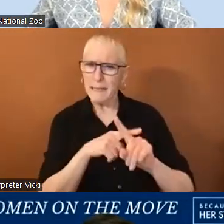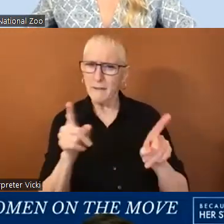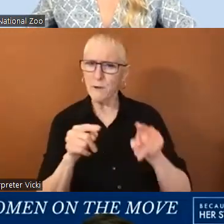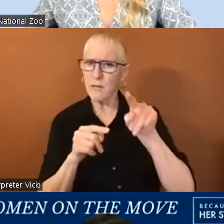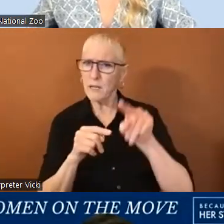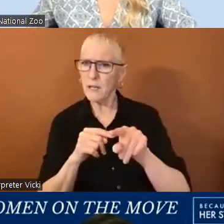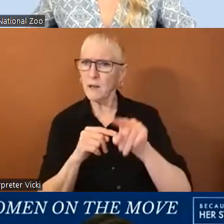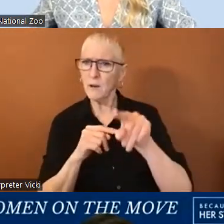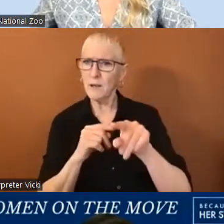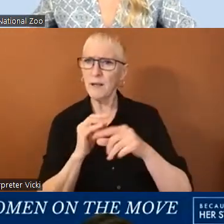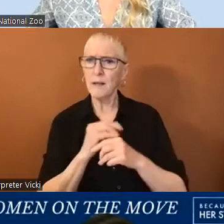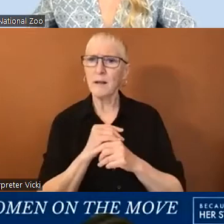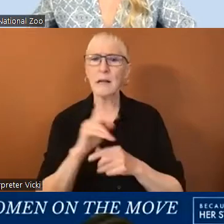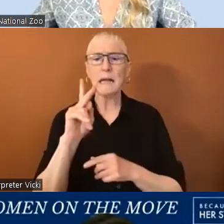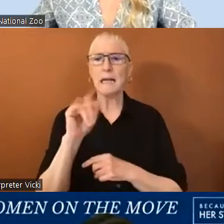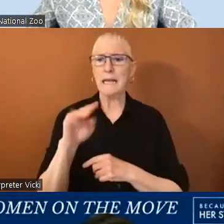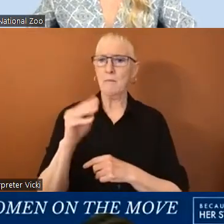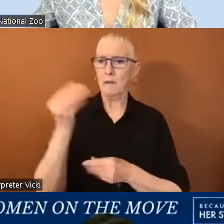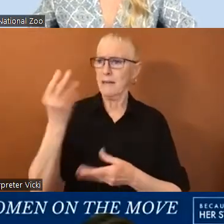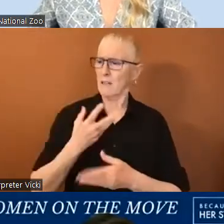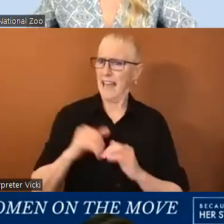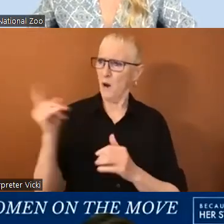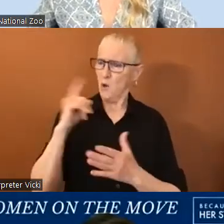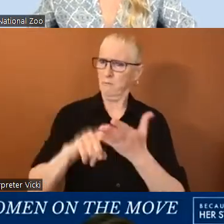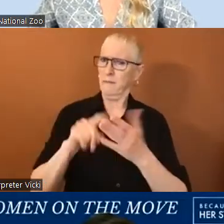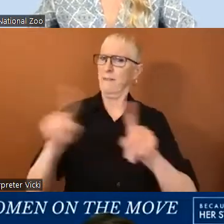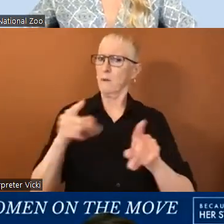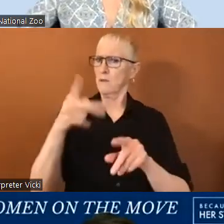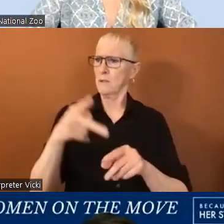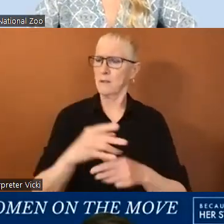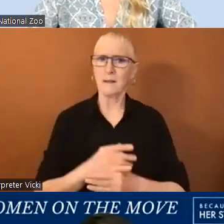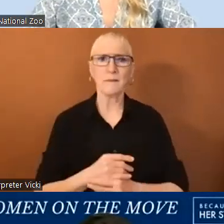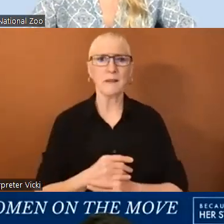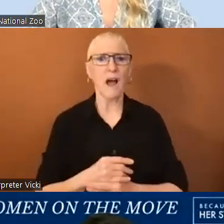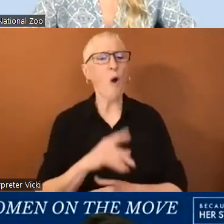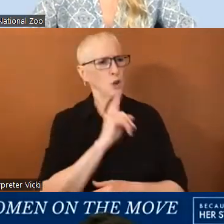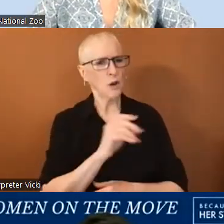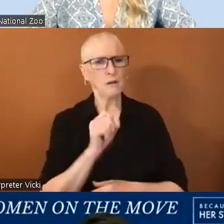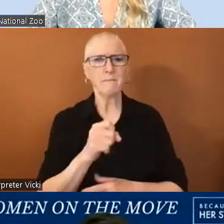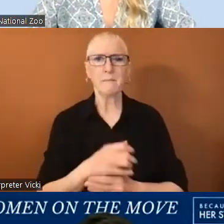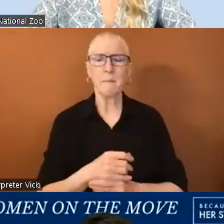Um, Kim, will you tell us how you can tell the difference? >>Kim: Sure, yeah, it can certainly be tricky.